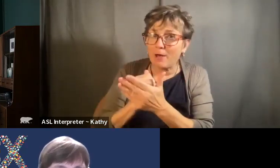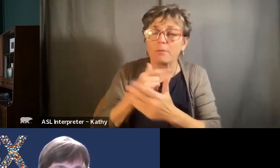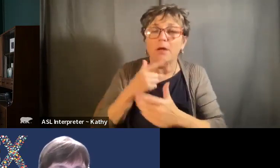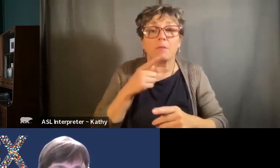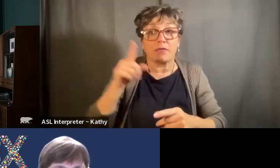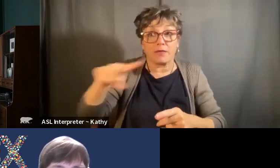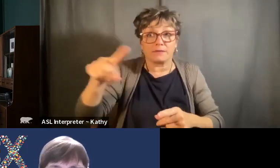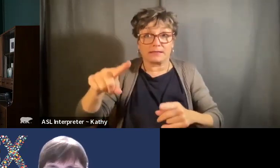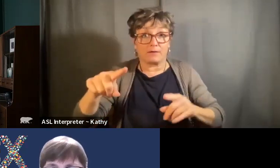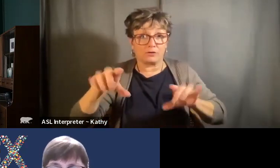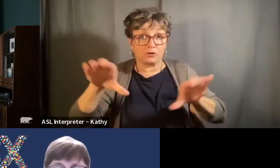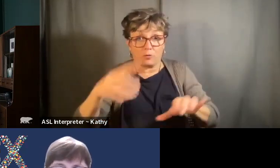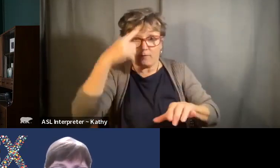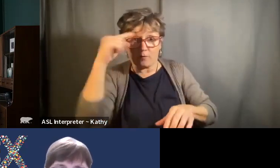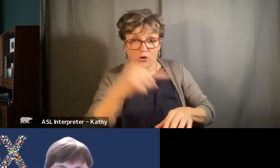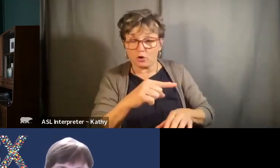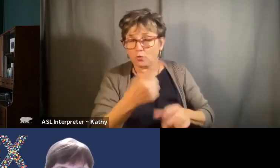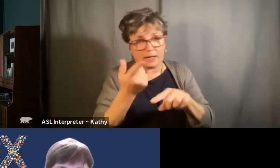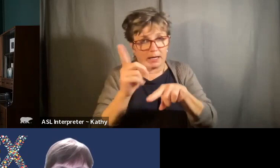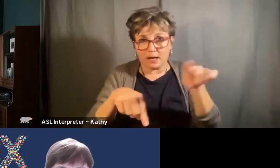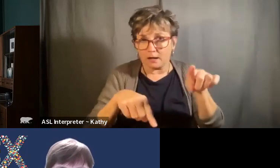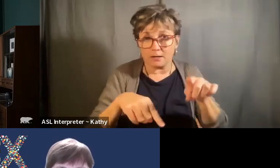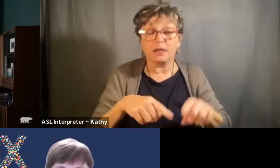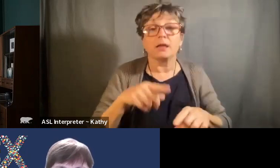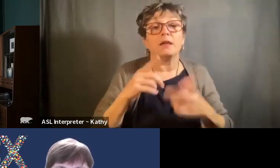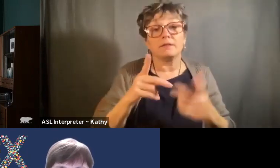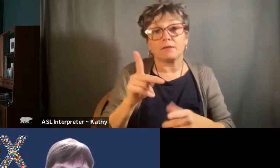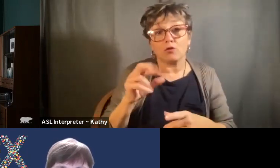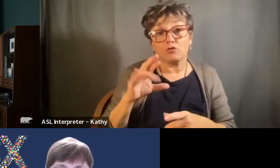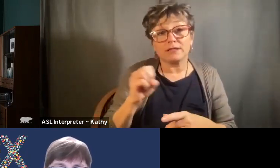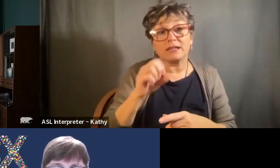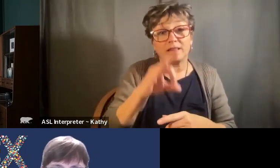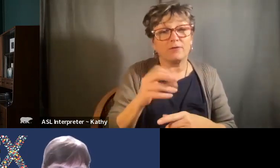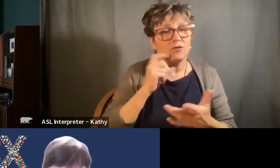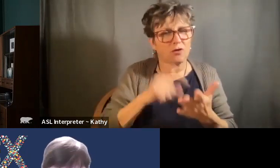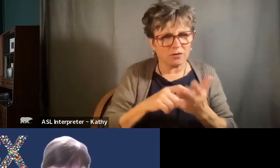how we can address it. Krista: Thank you a question from